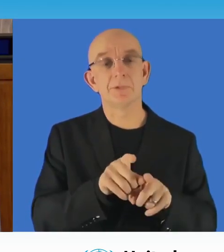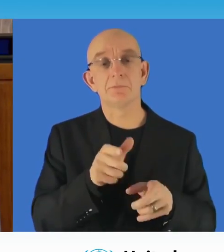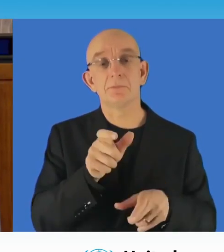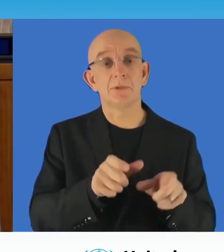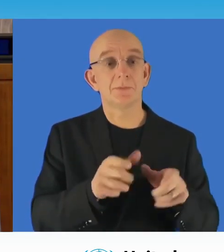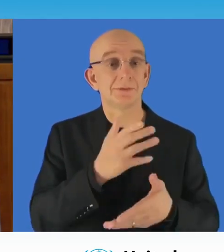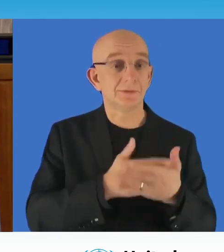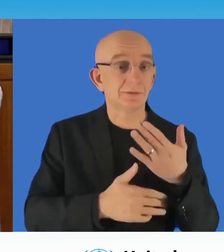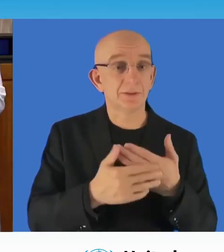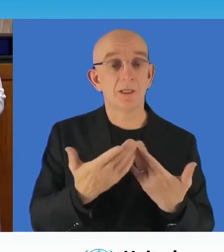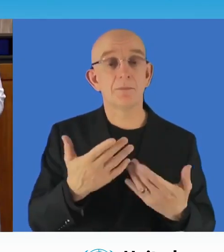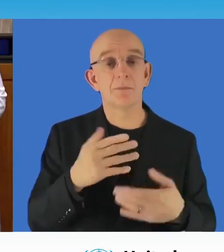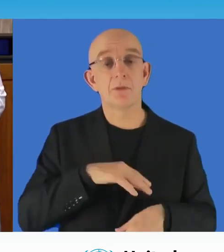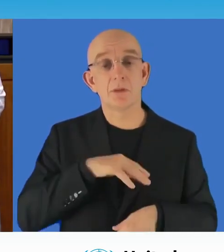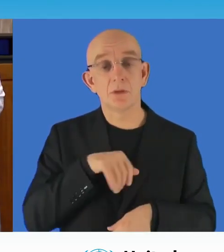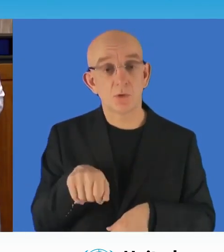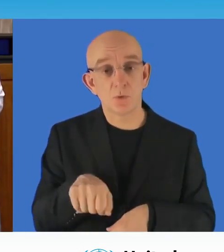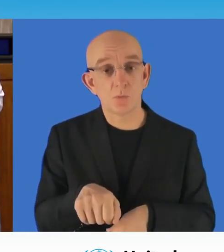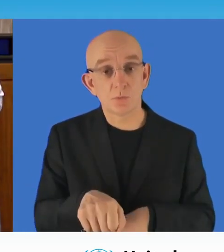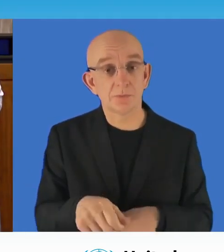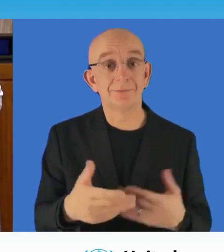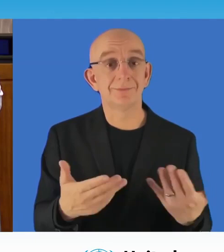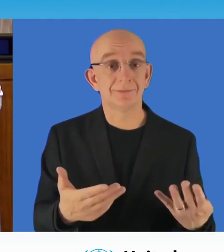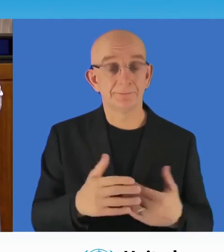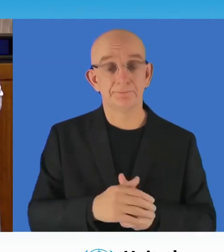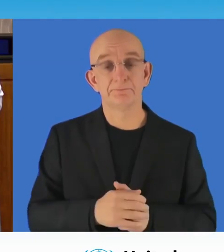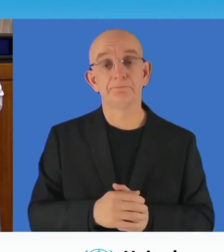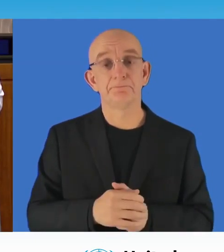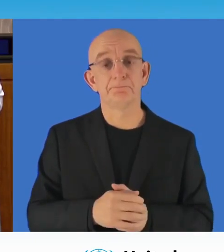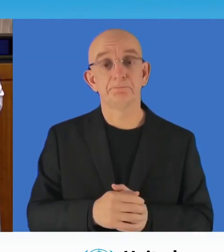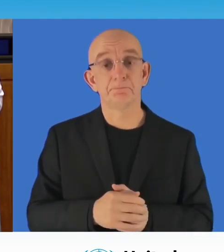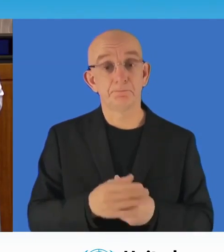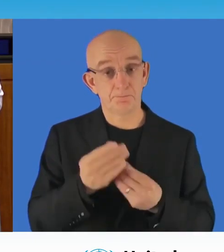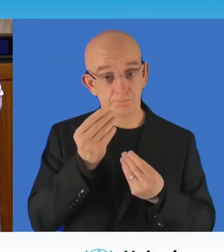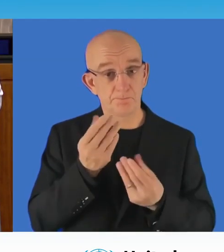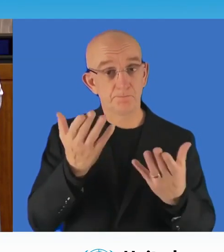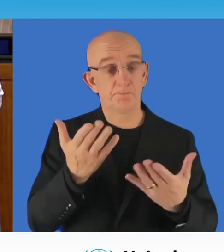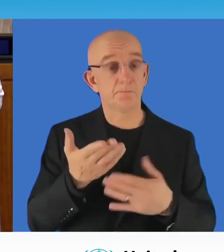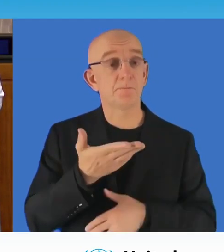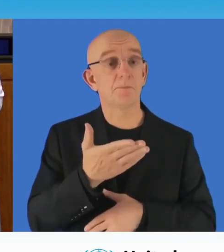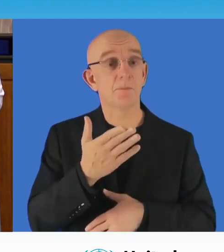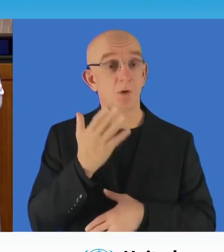striving to Faithfully implement the convention on the rights of person with disabilities in